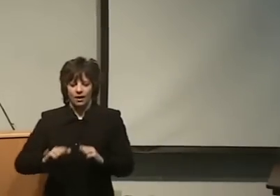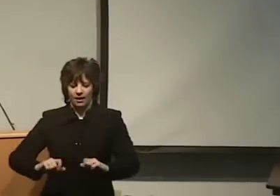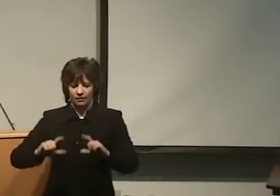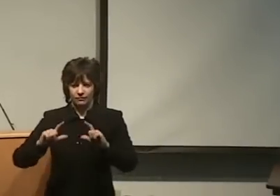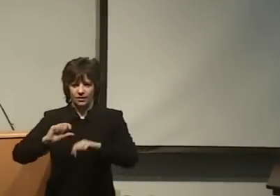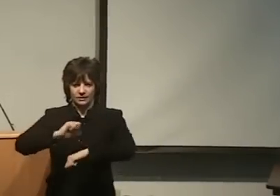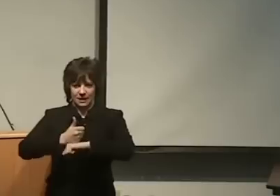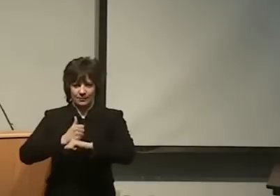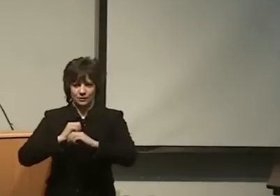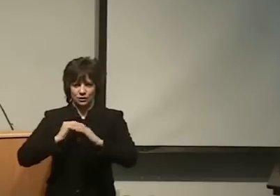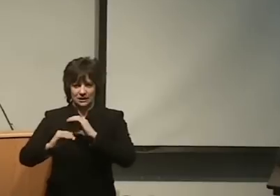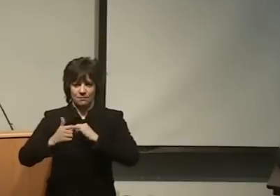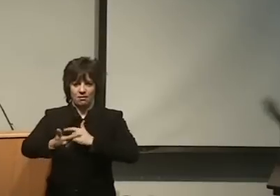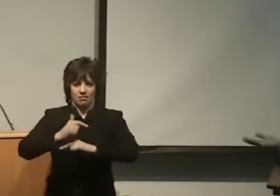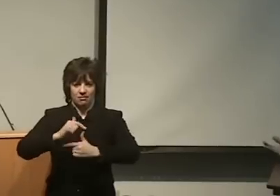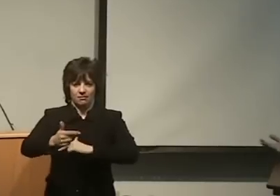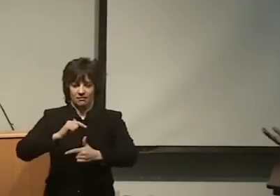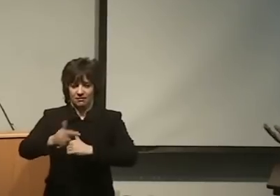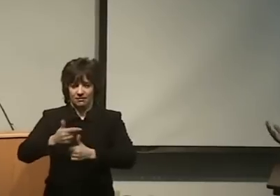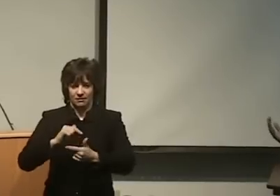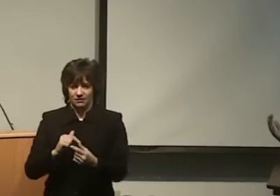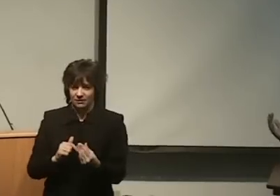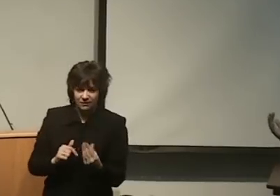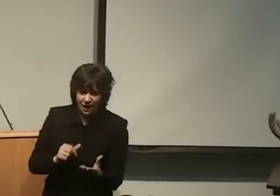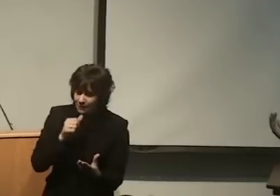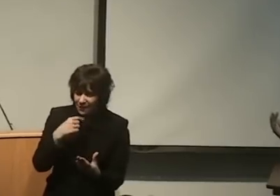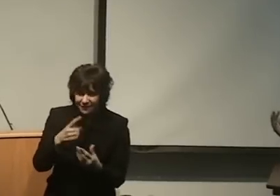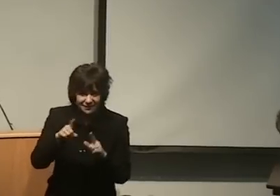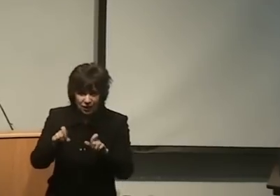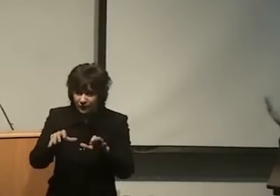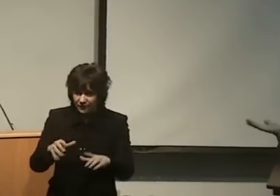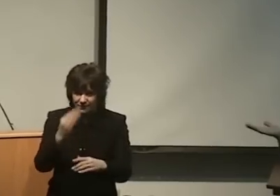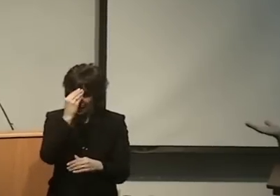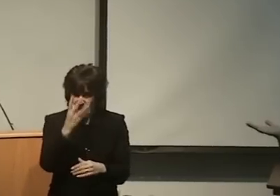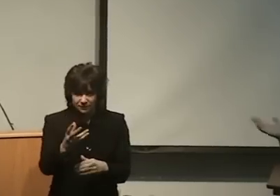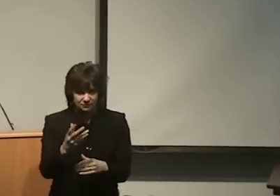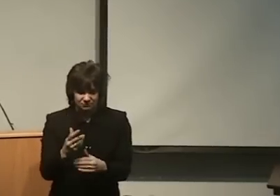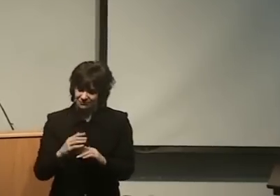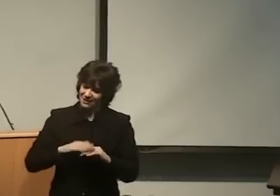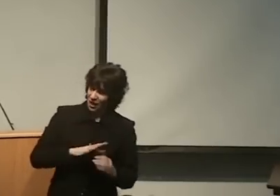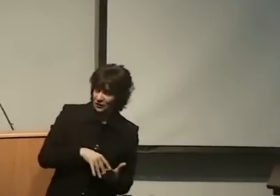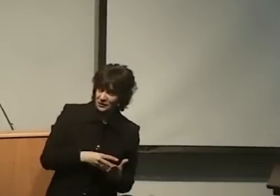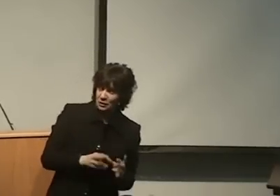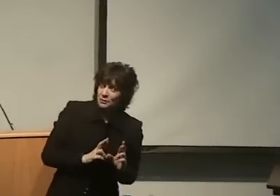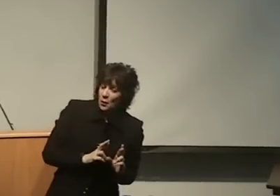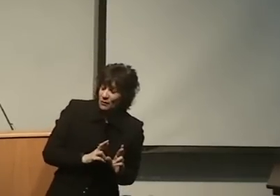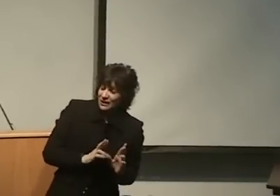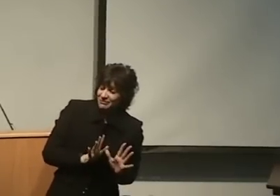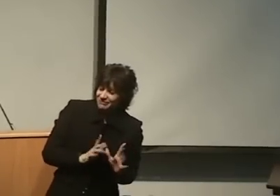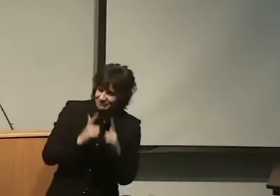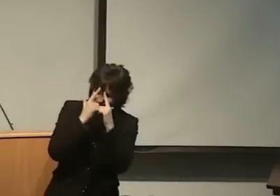I'm not going to tell you when the midterm is. It's on the syllabus probably, hopefully, but if I add something